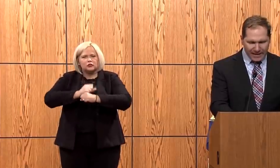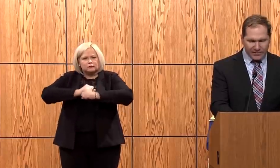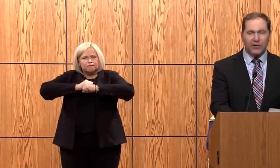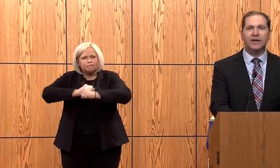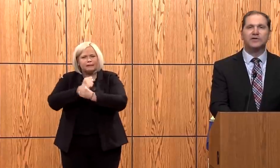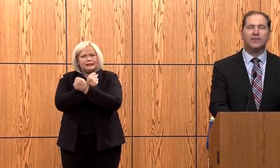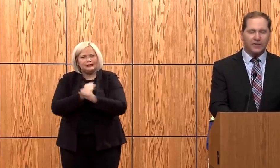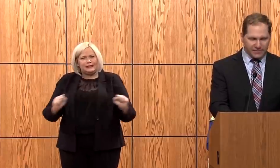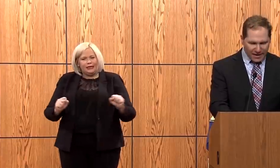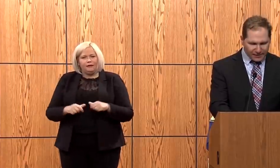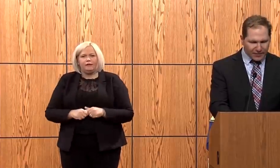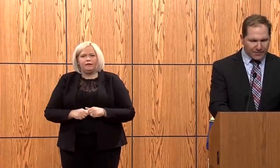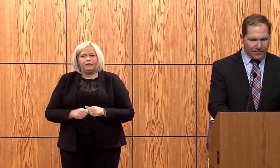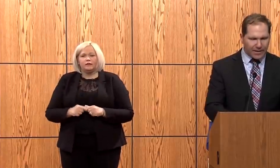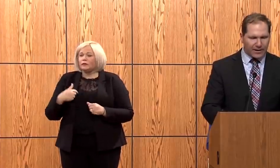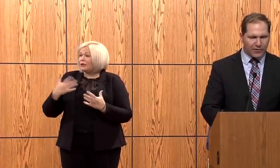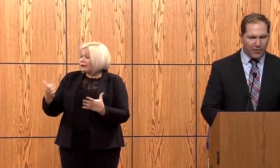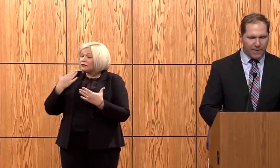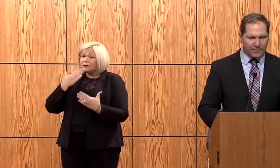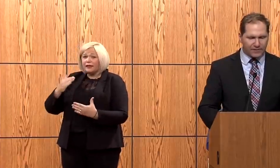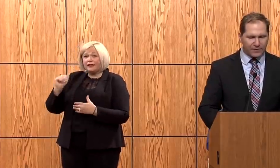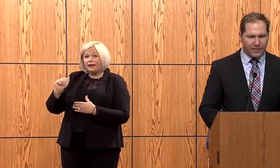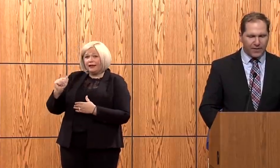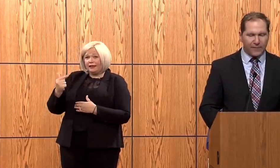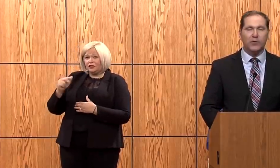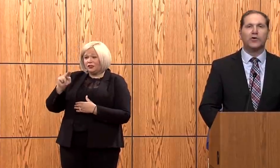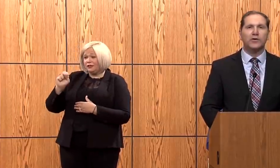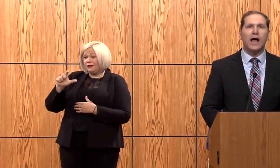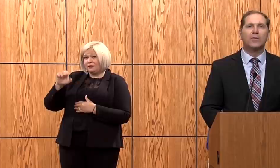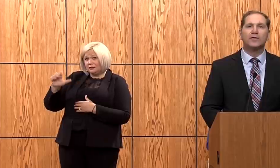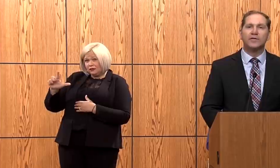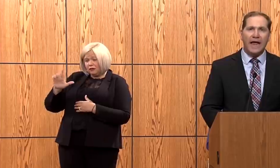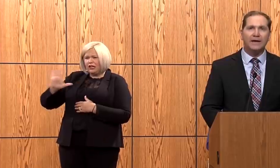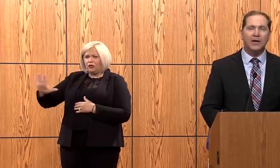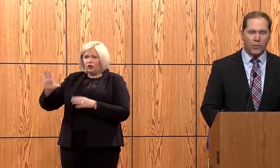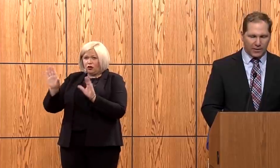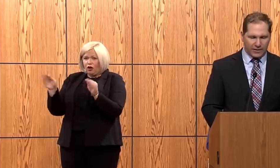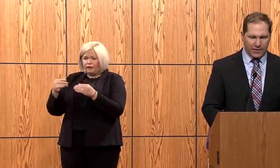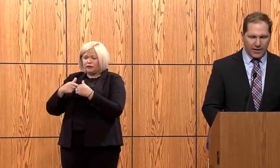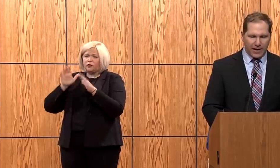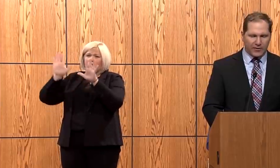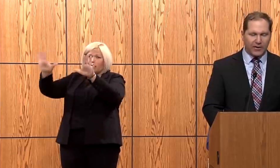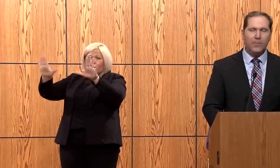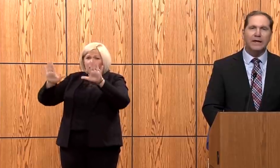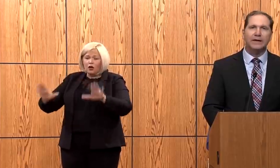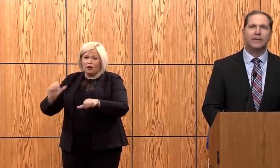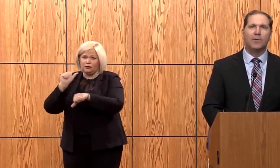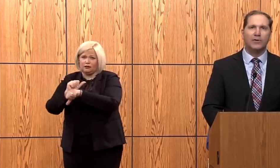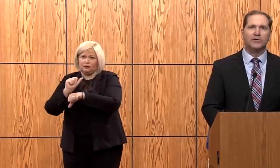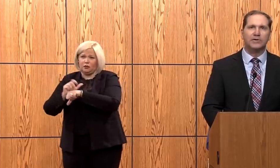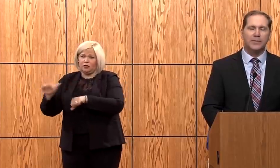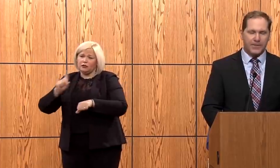GOVERNMENTS ARE WORKING TOGETHER TO KEEP US ALL SAFE. TO KEEP US ALL SAFE. I WANTED TO THANK ATTORNEY I WANTED TO THANK ATTORNEY GENERAL NESSEL AND HER OFFICE